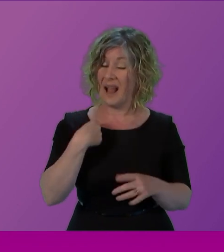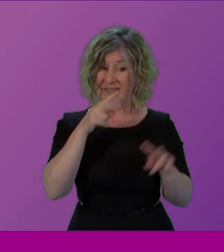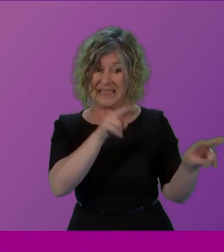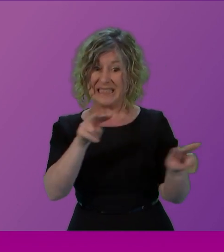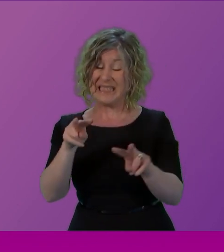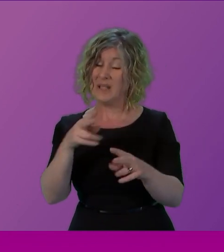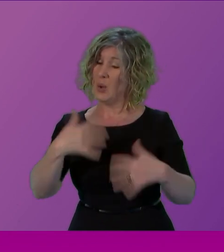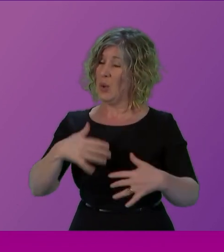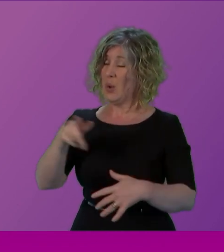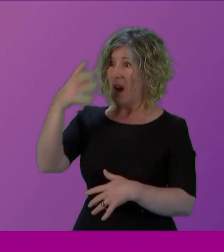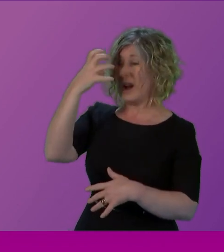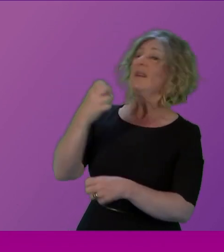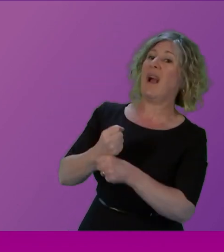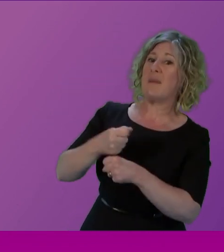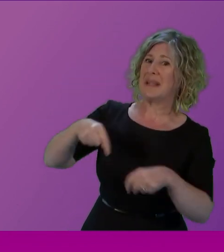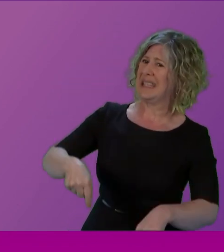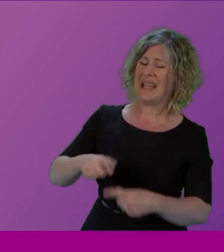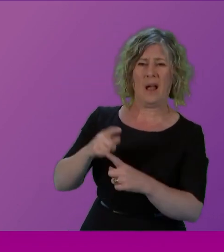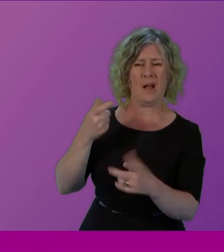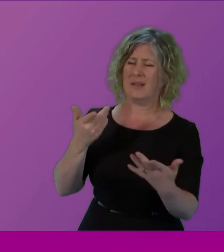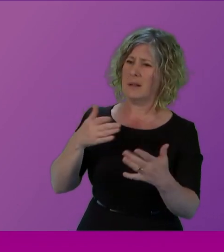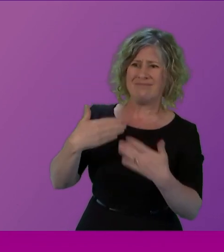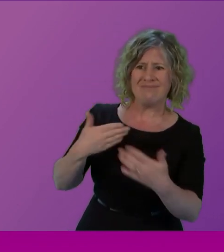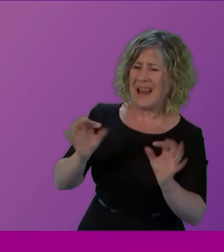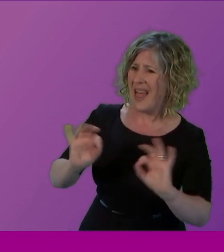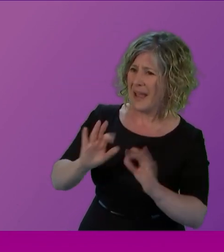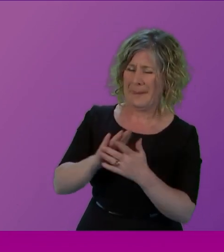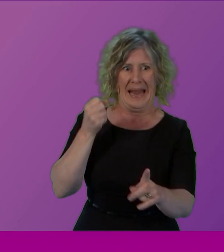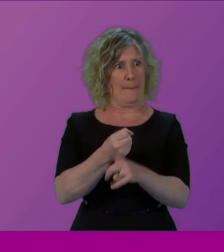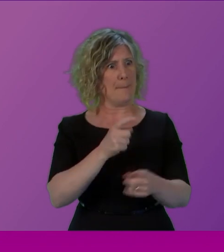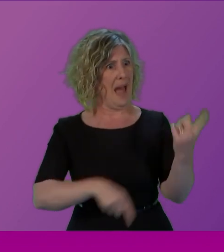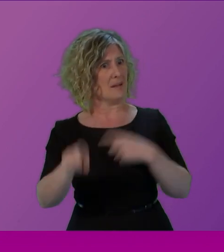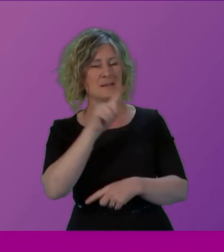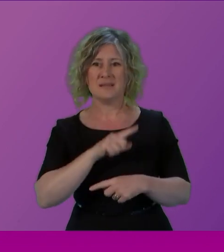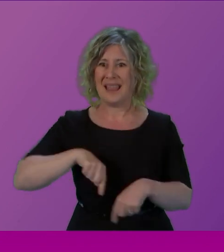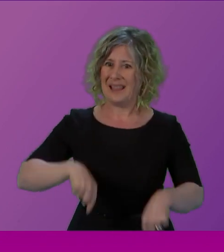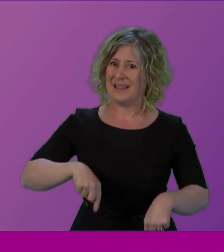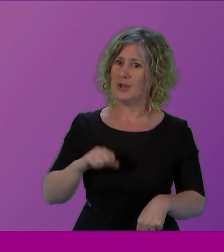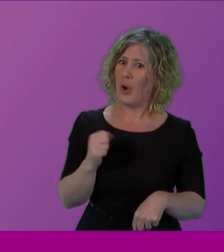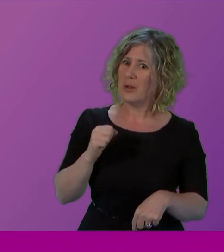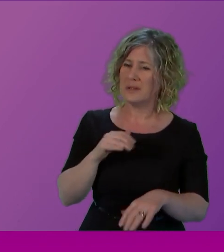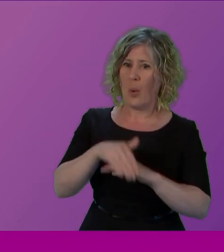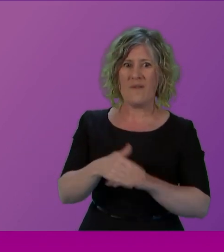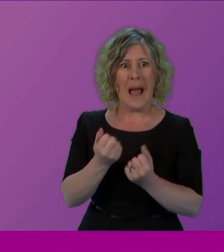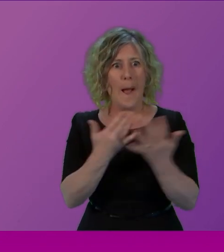on the poorest communities in our country. Surely the First Minister knows—as I know and as NHS staff across the country know—that